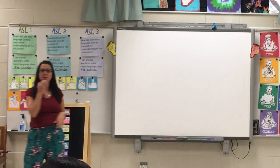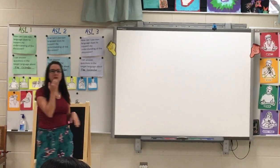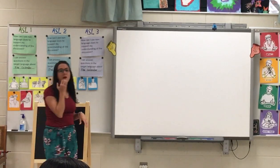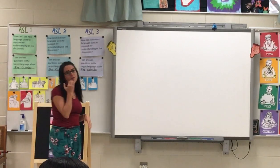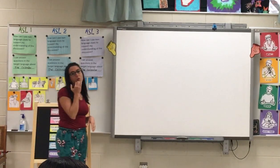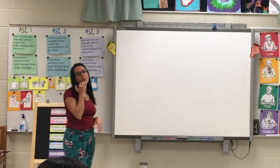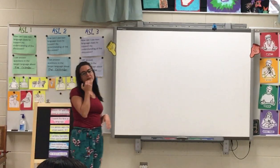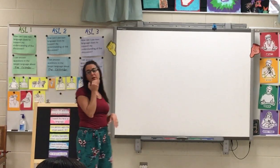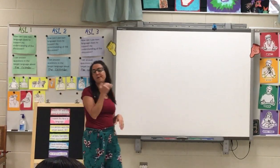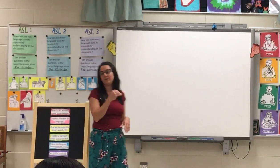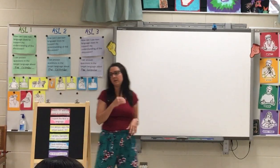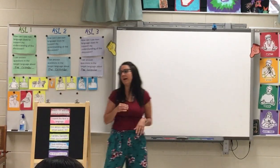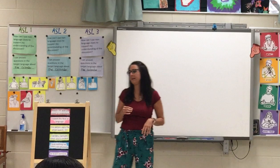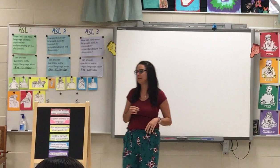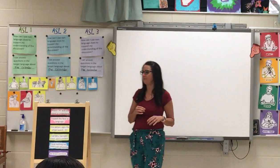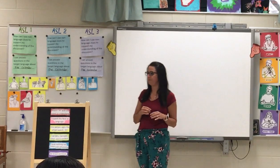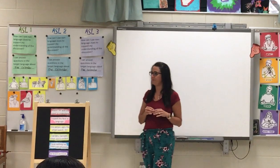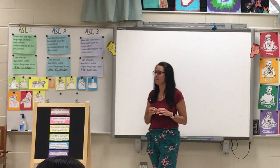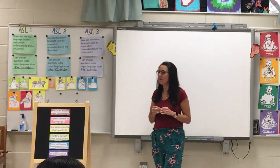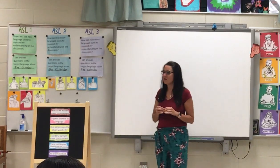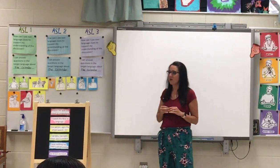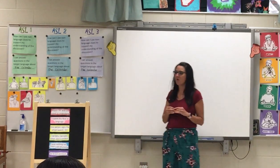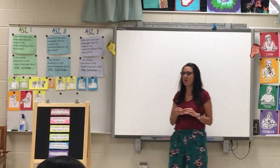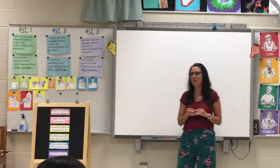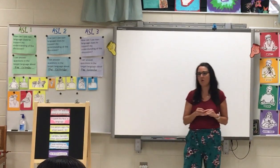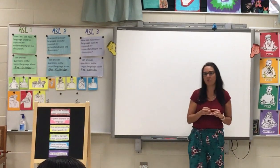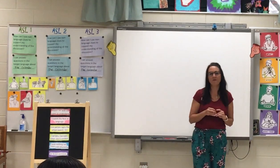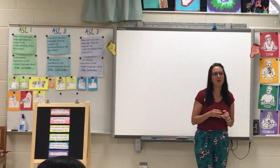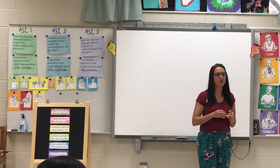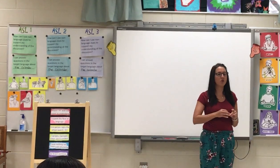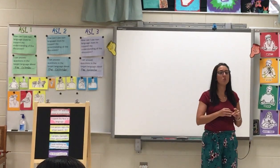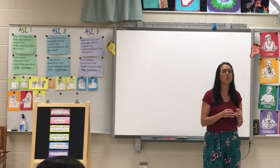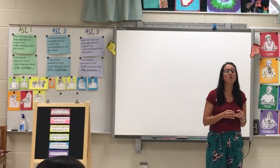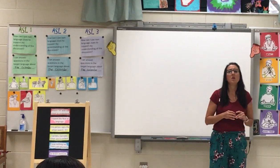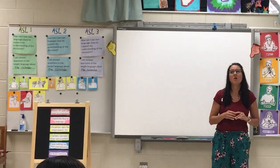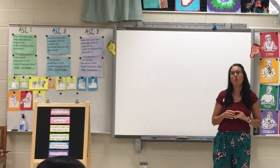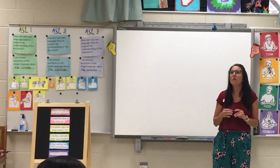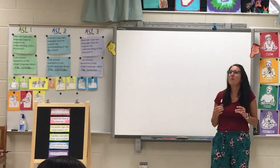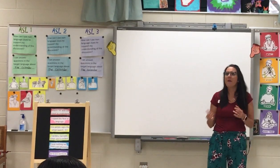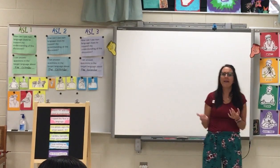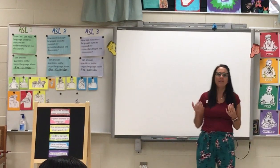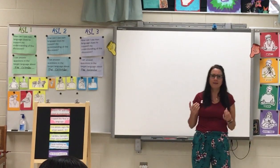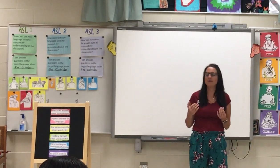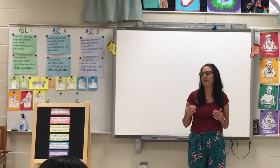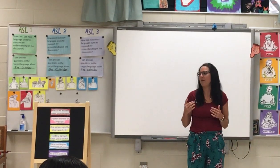over what we talked about in class so though you will we will make lists of